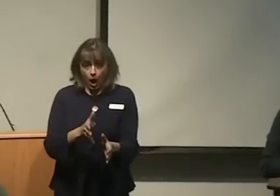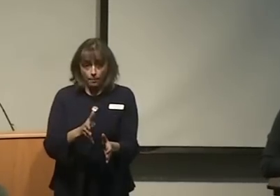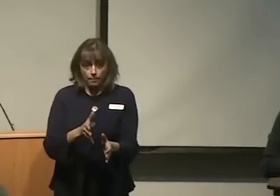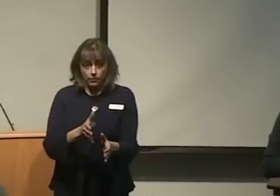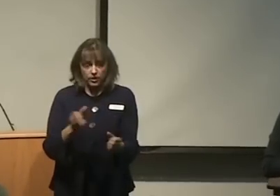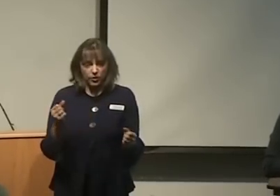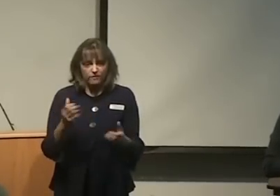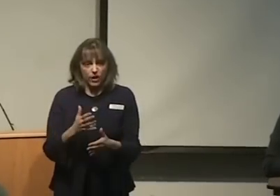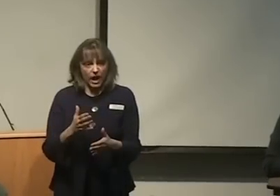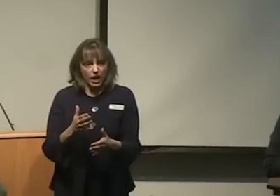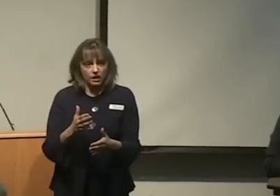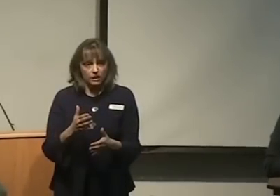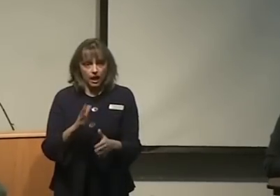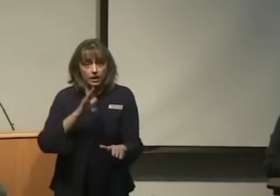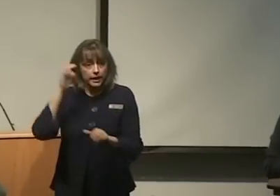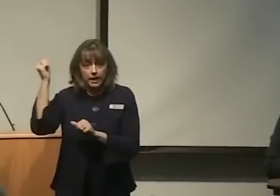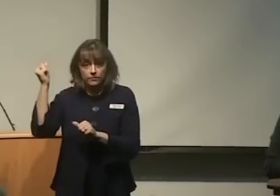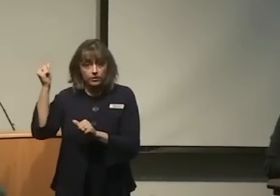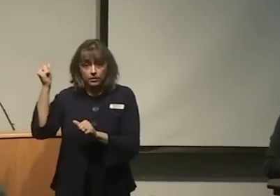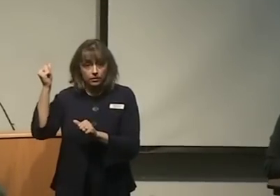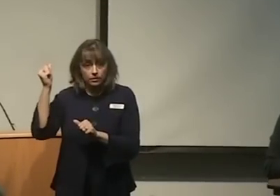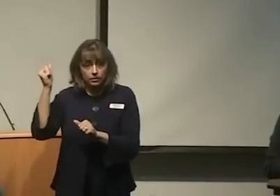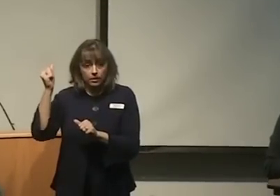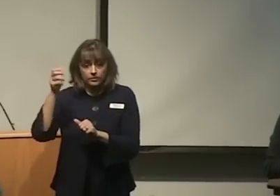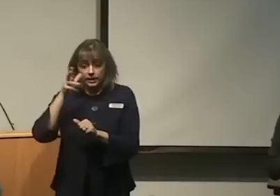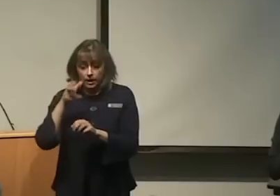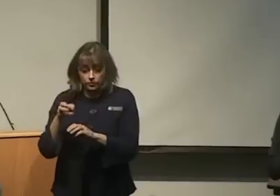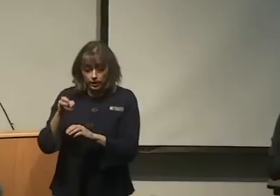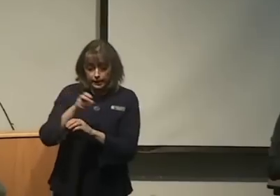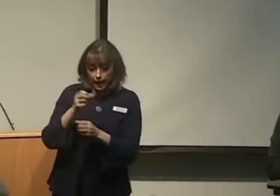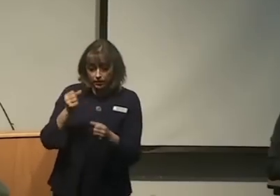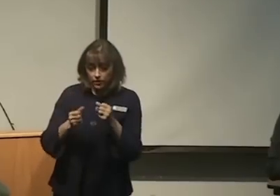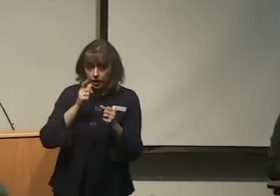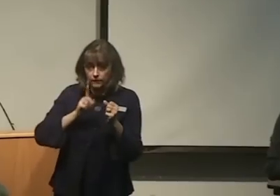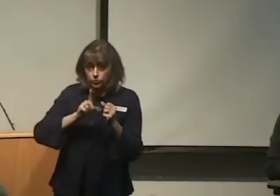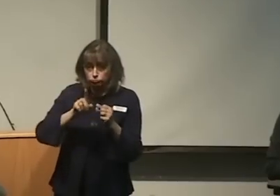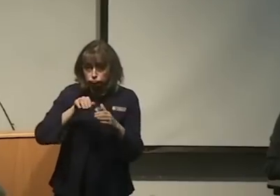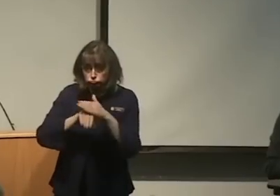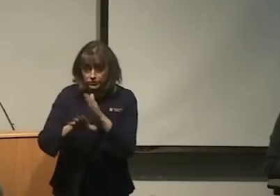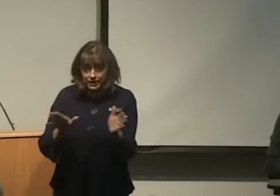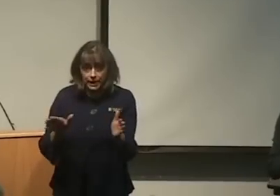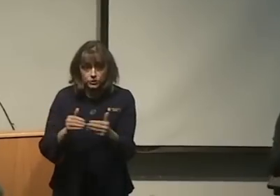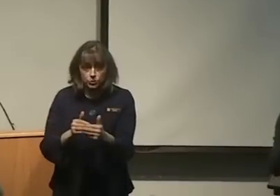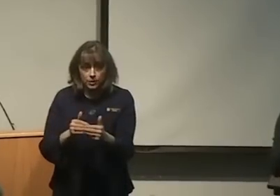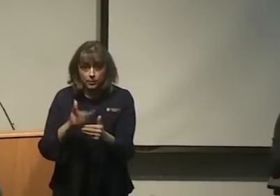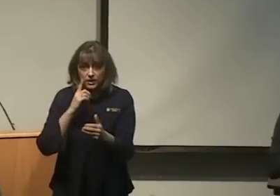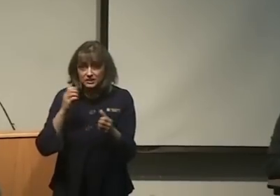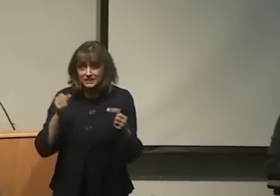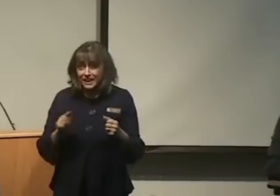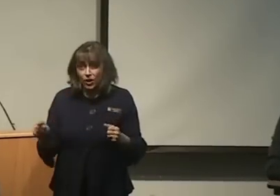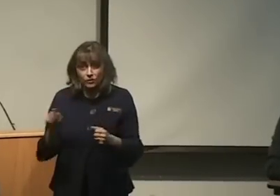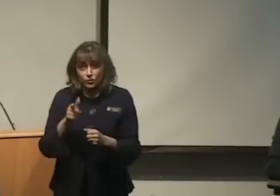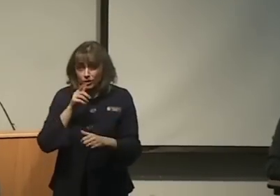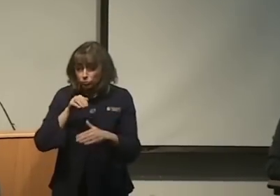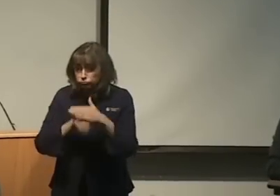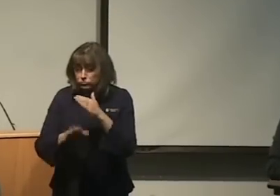They never actually make it in. You are so intimidating they don't actually even make it into class. There is a melt on the first day of class of kids